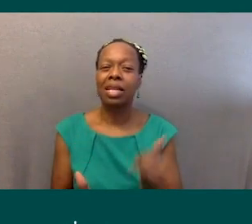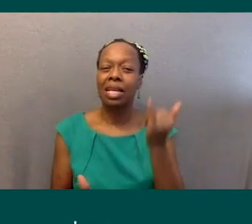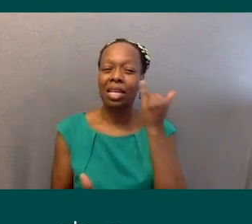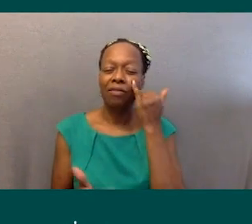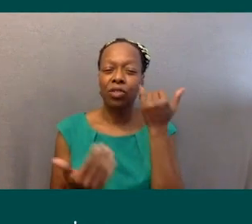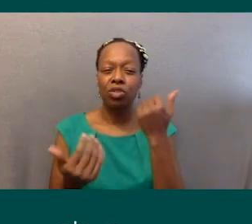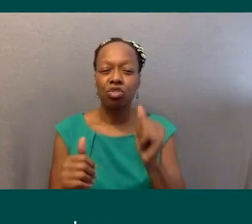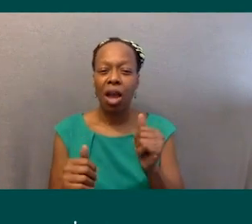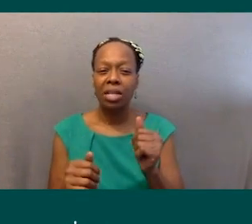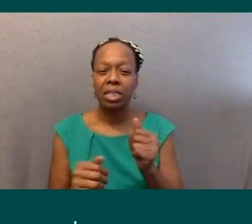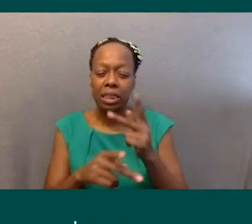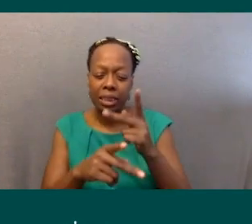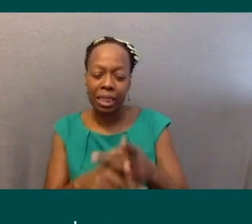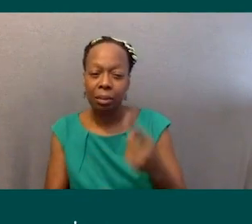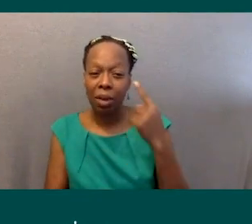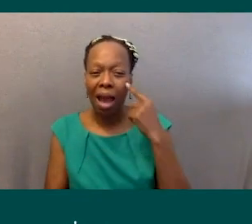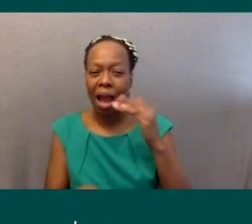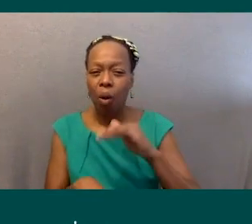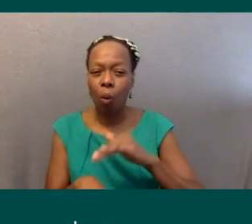how often should someone see an orthopedic surgeon.